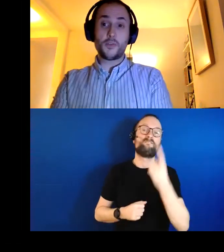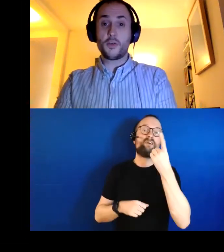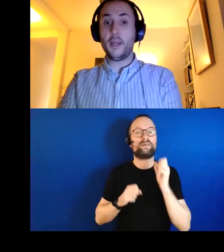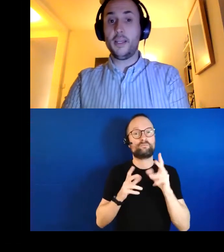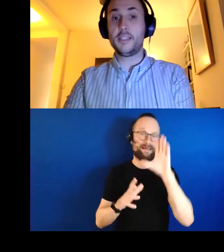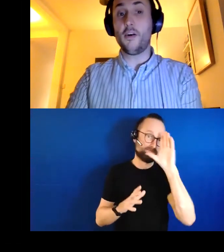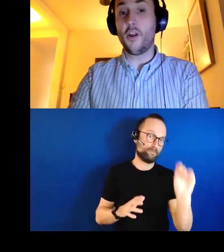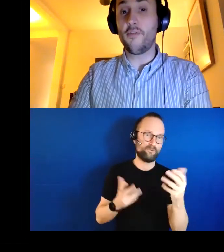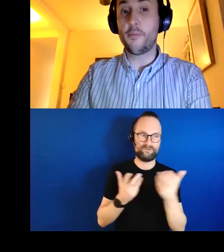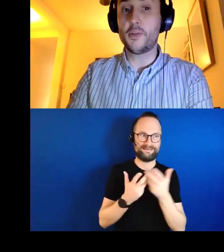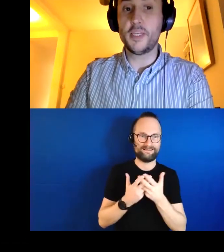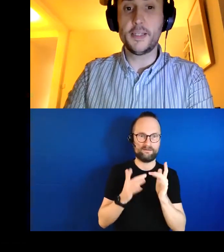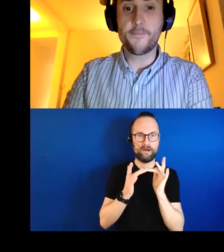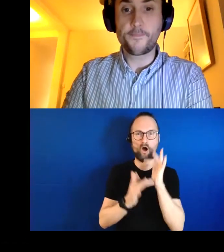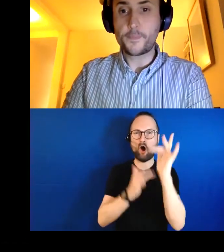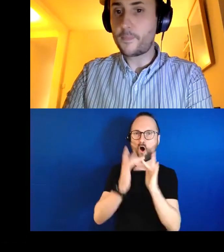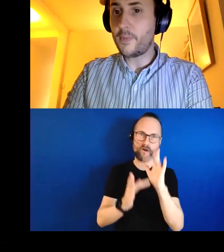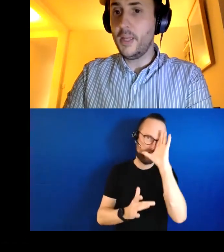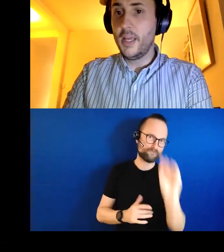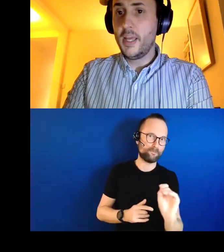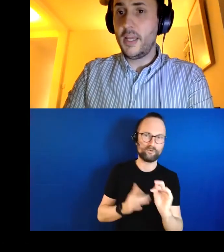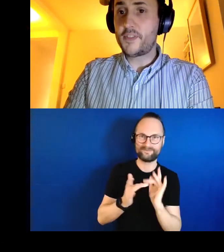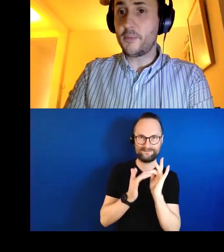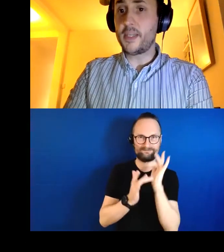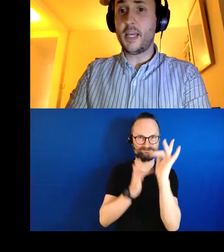And anybody can use these methods, they are open for the general public.